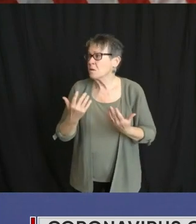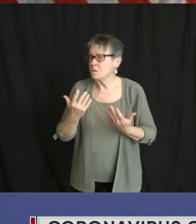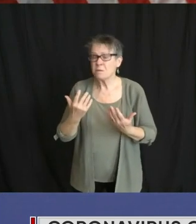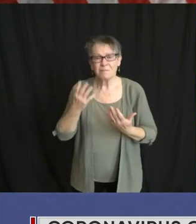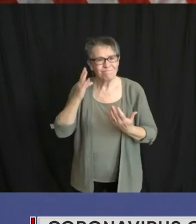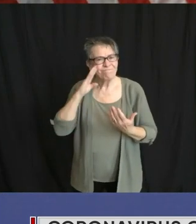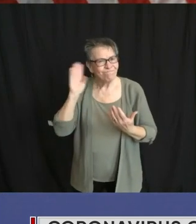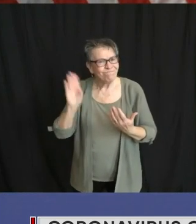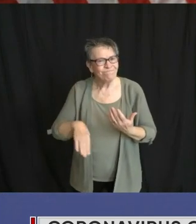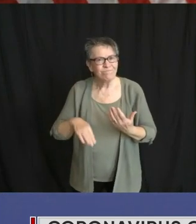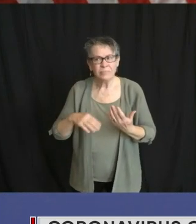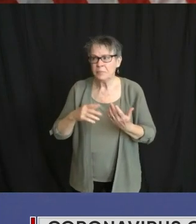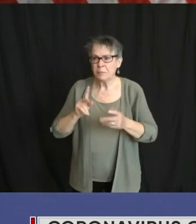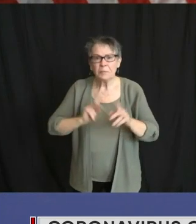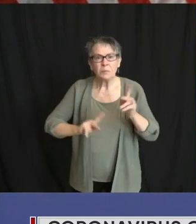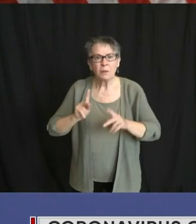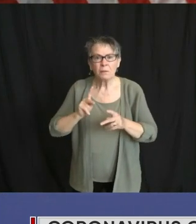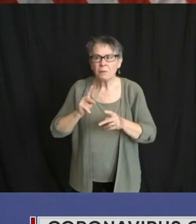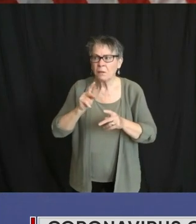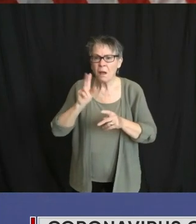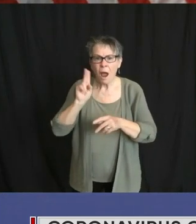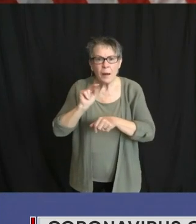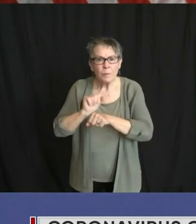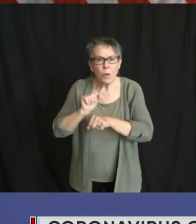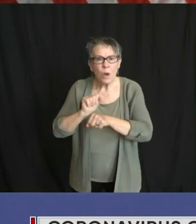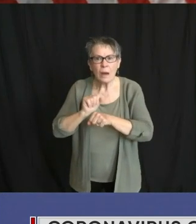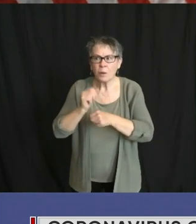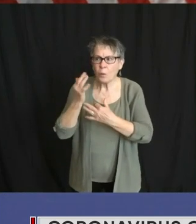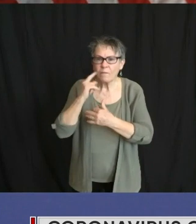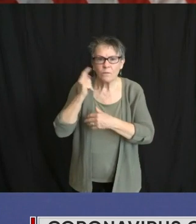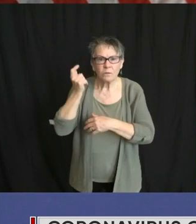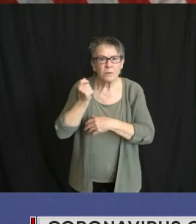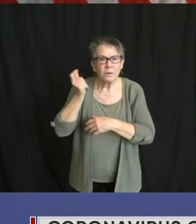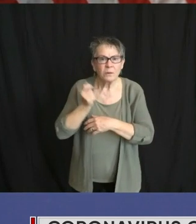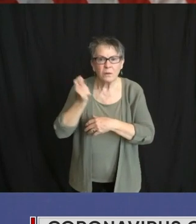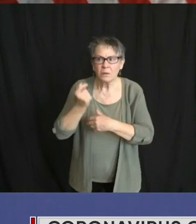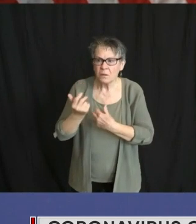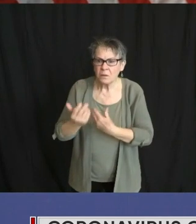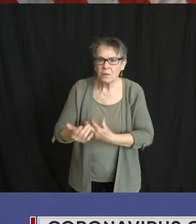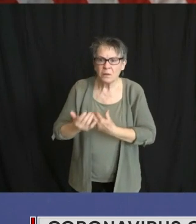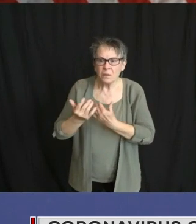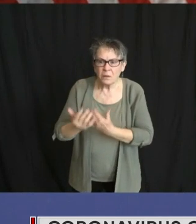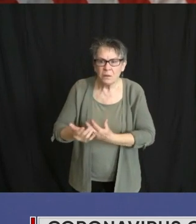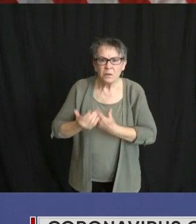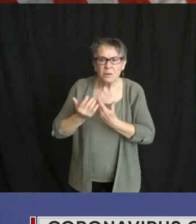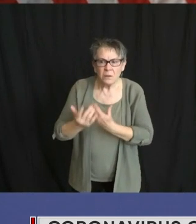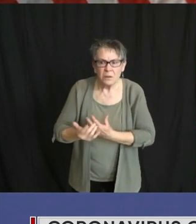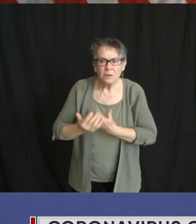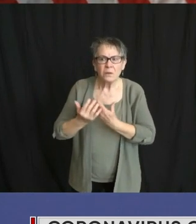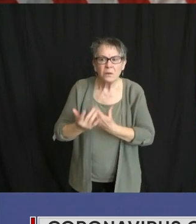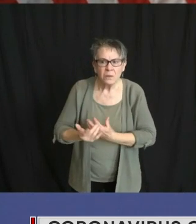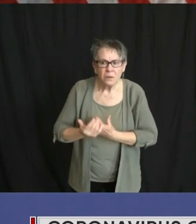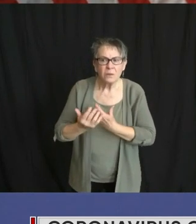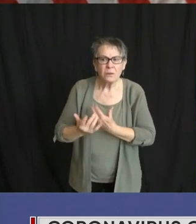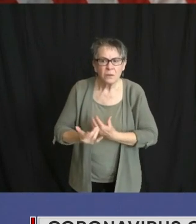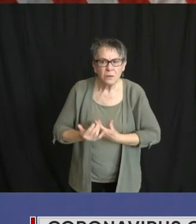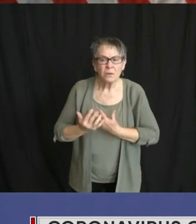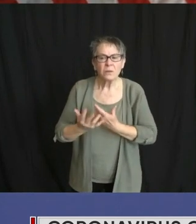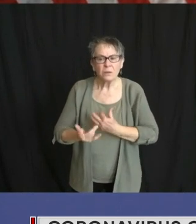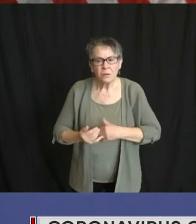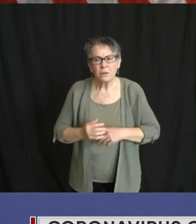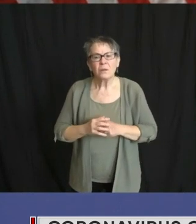FRUSTRATED.